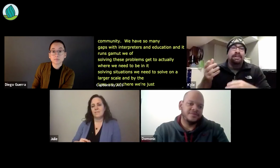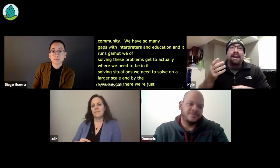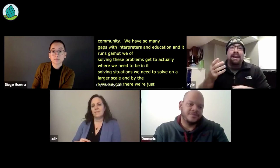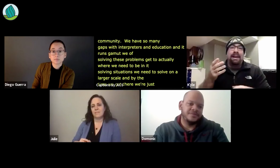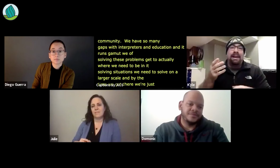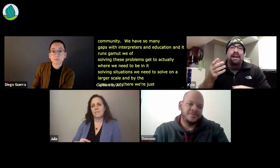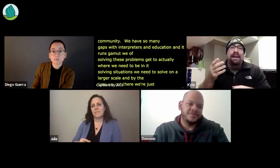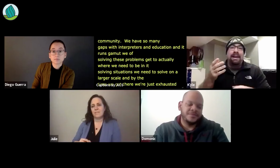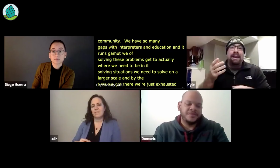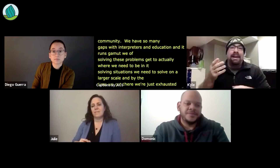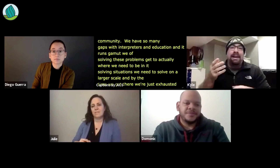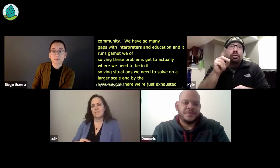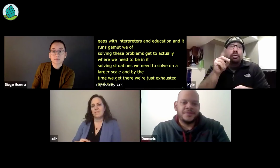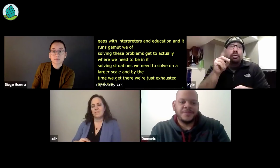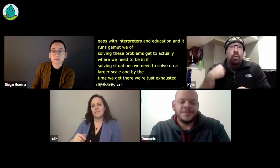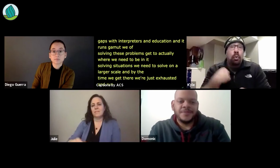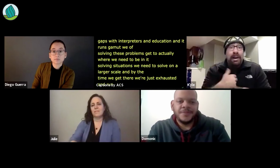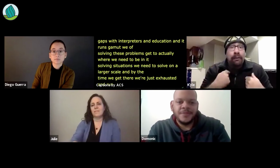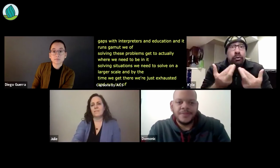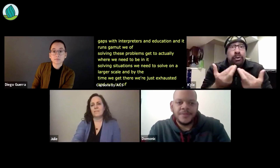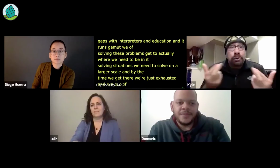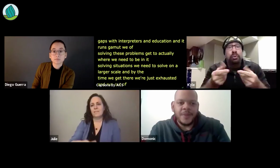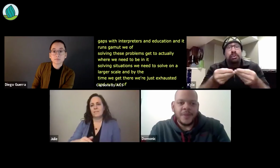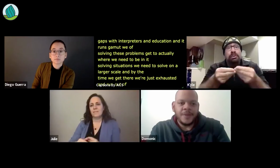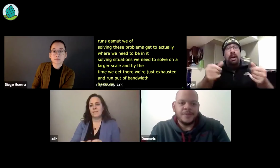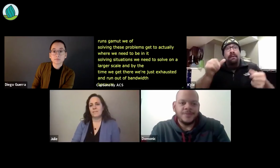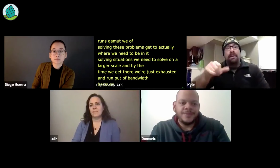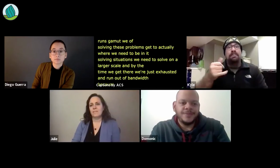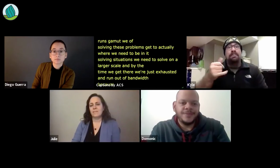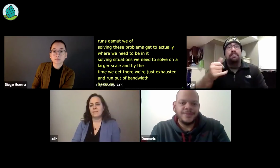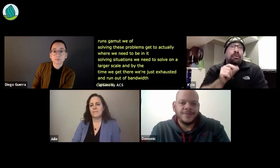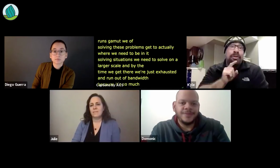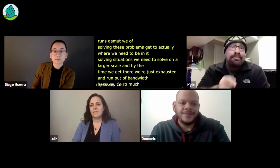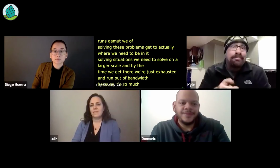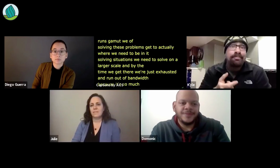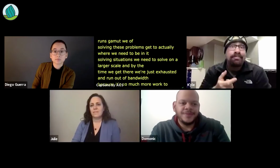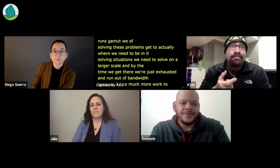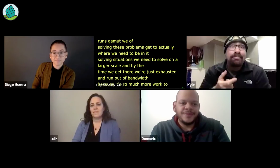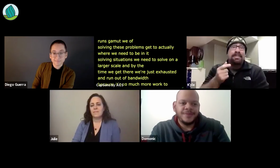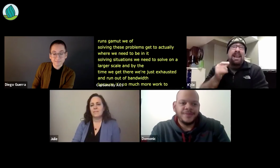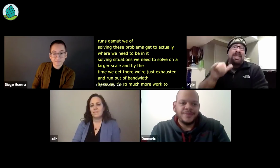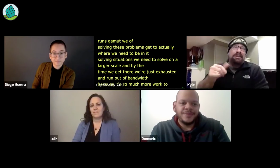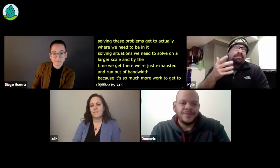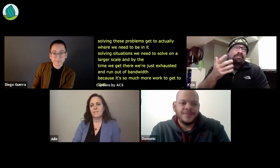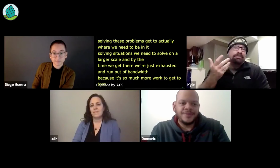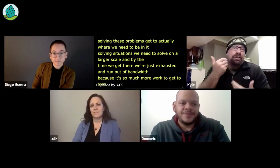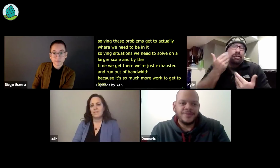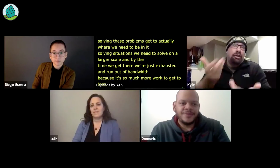And it's like do we have the resources to solve the problem. I can't answer that. In fact, I'm not sure-- and it's a shame. It's a shame.